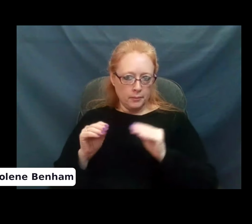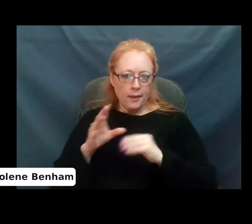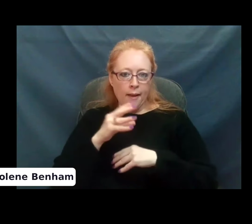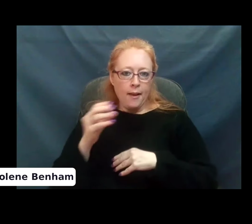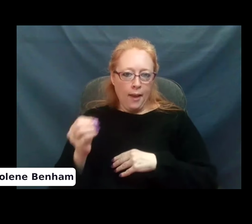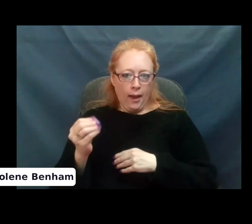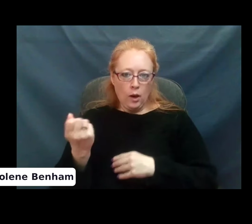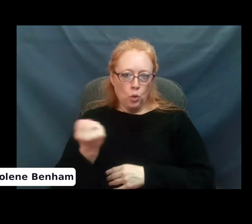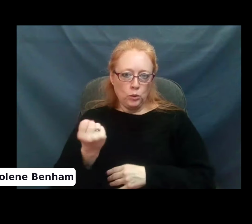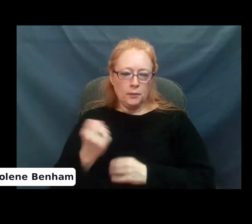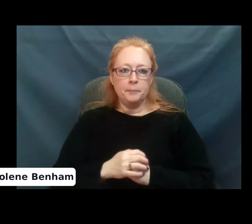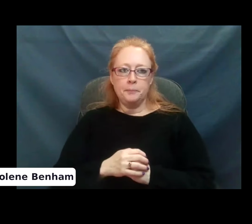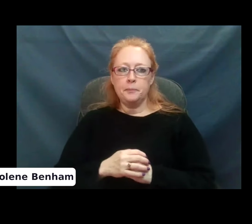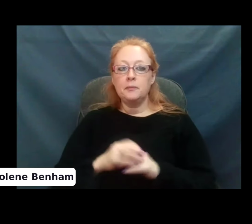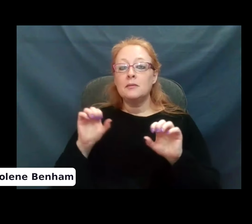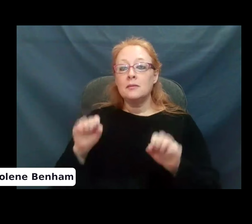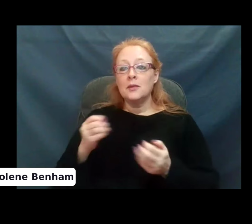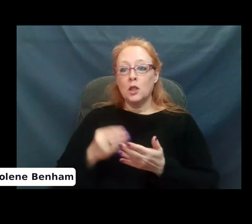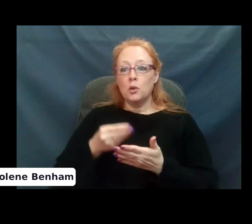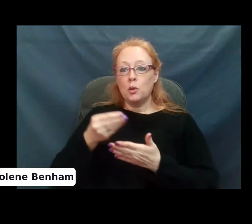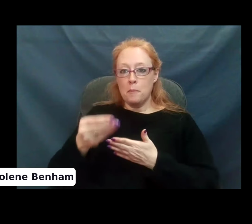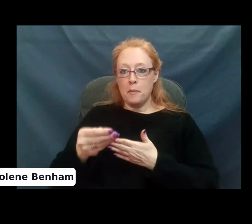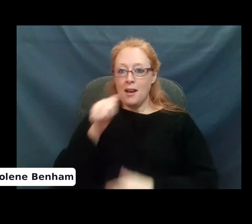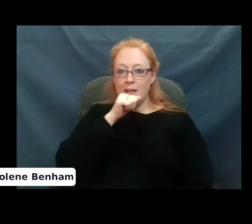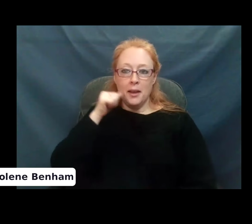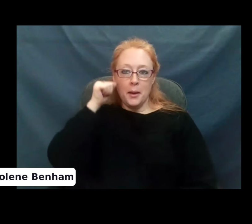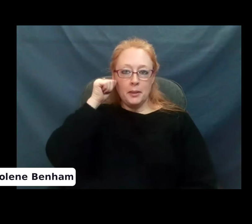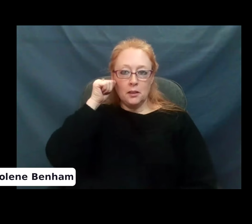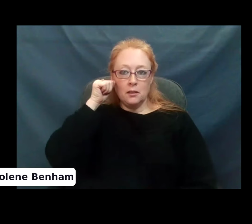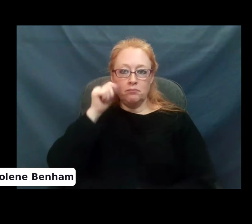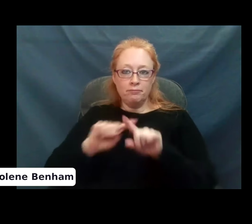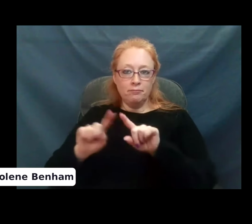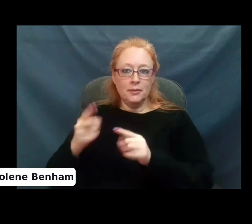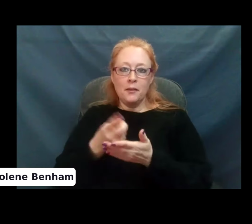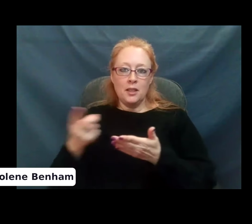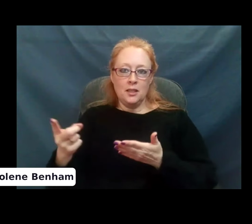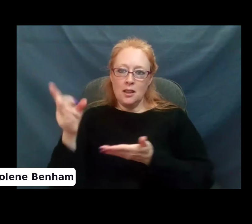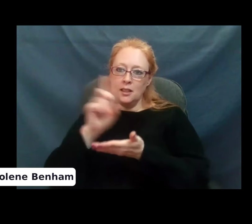It helps with a little bit of pain in hands and dexterity.